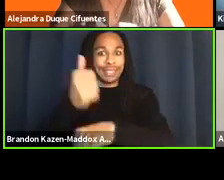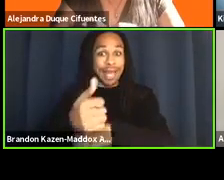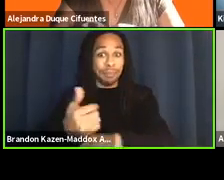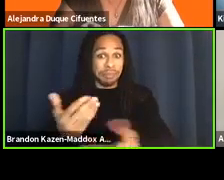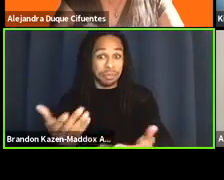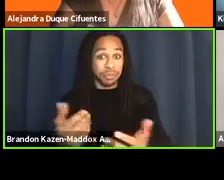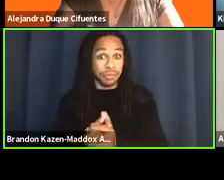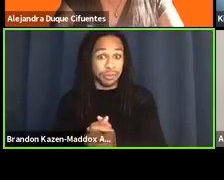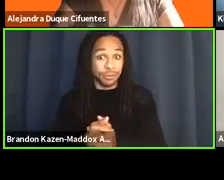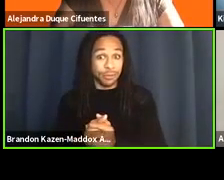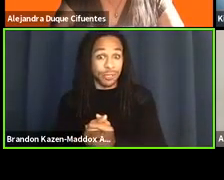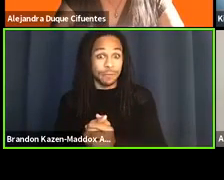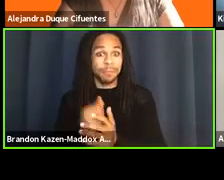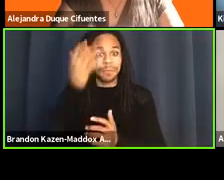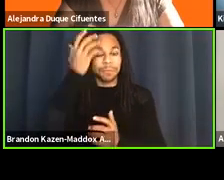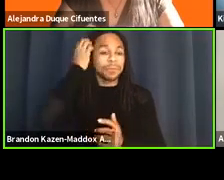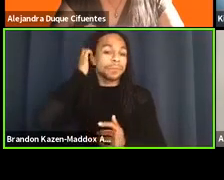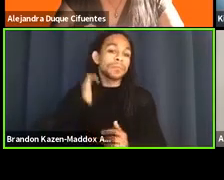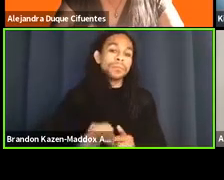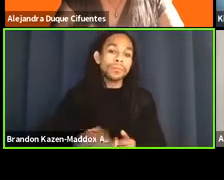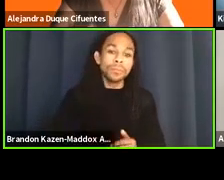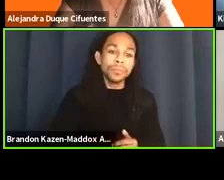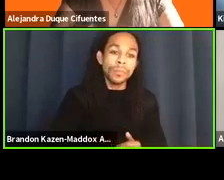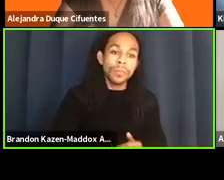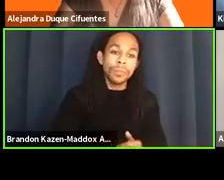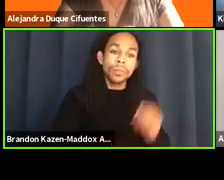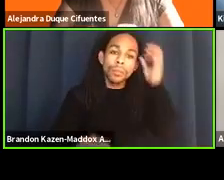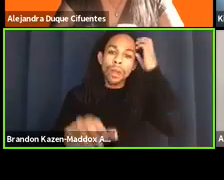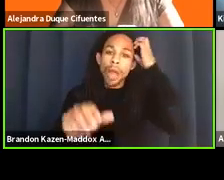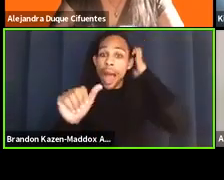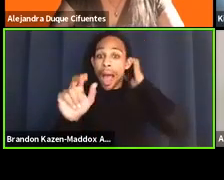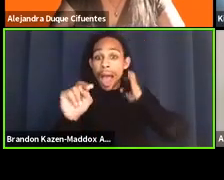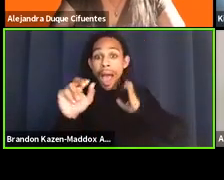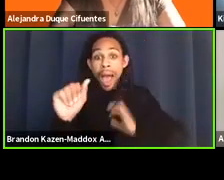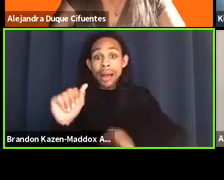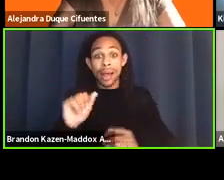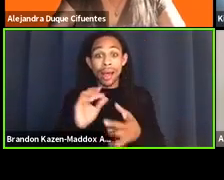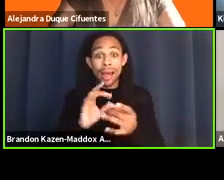There are things that we might not want to fully turn back. We might want to